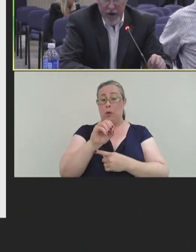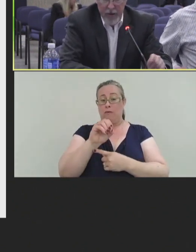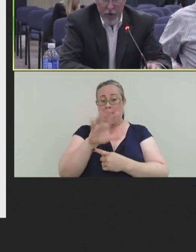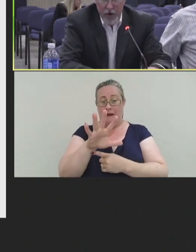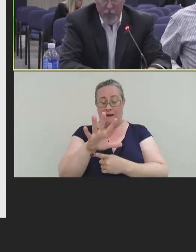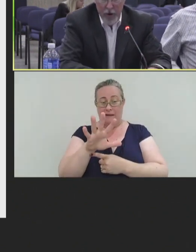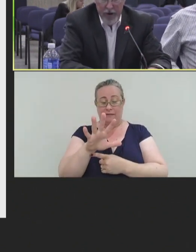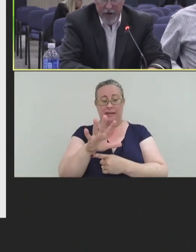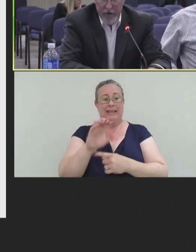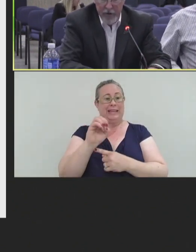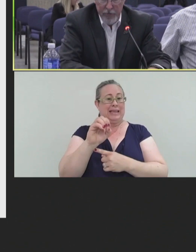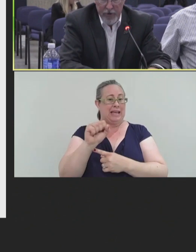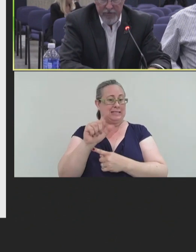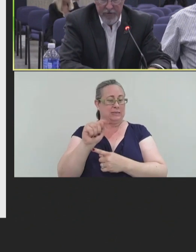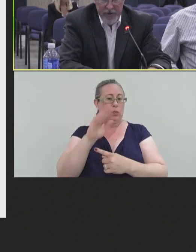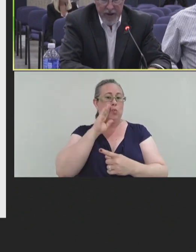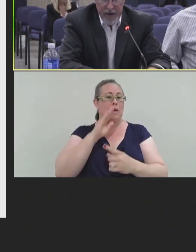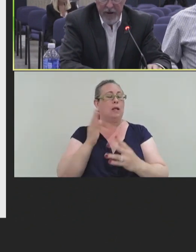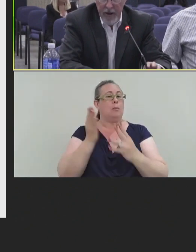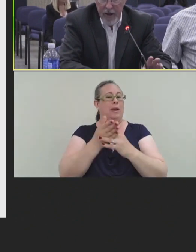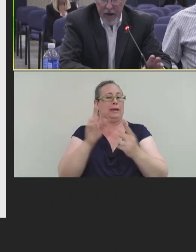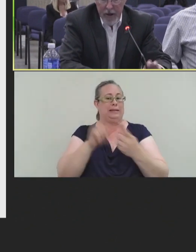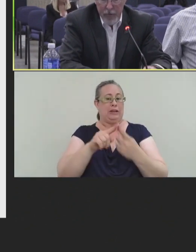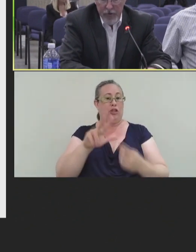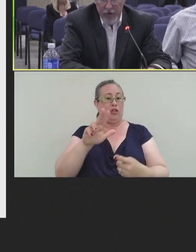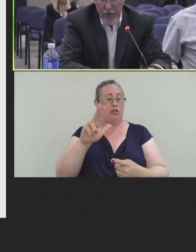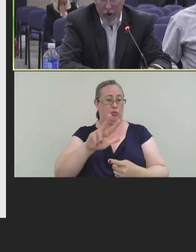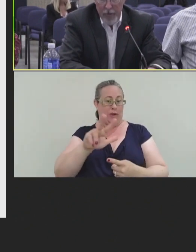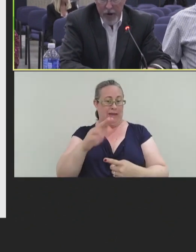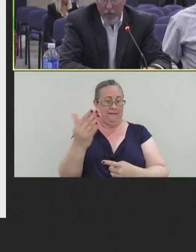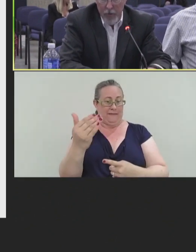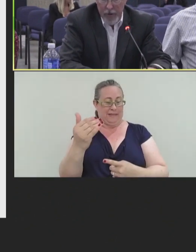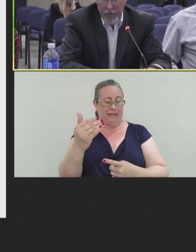We're going to break until 3:15 p.m., at which time, our panel will be Breast